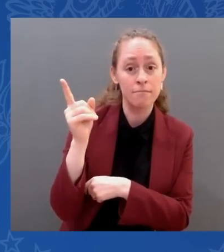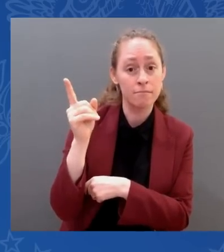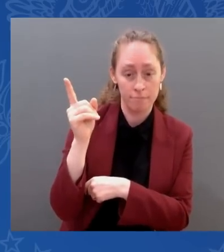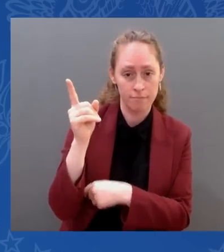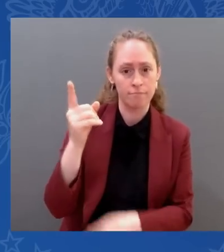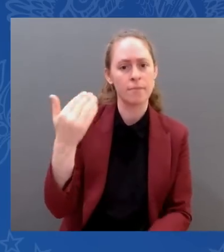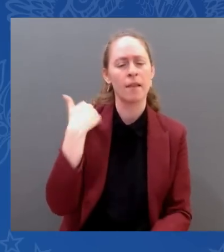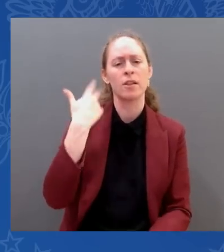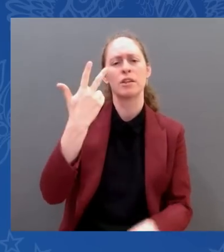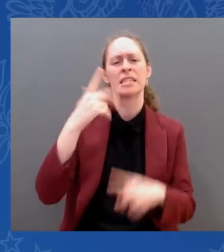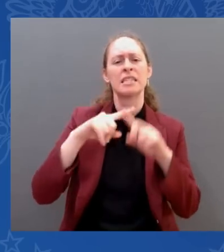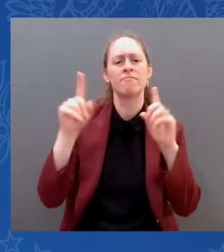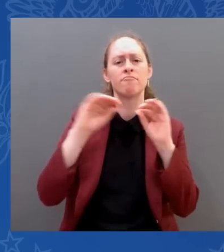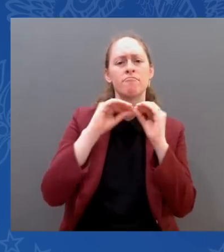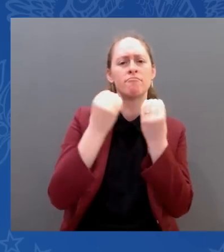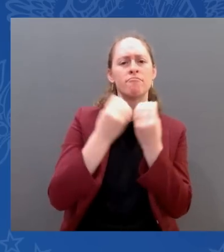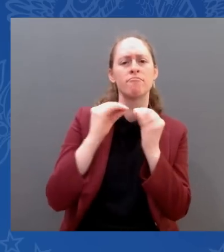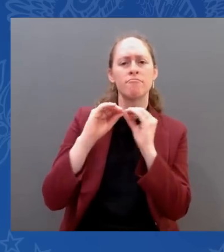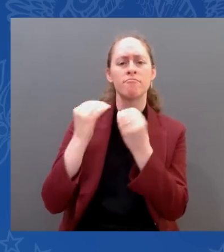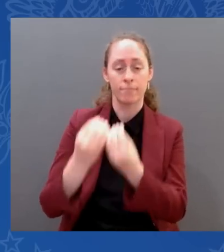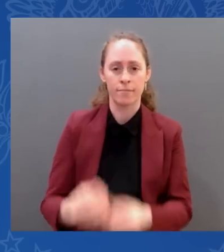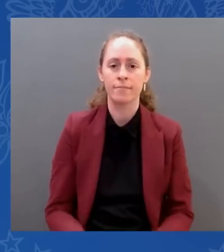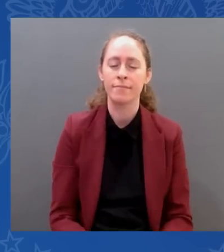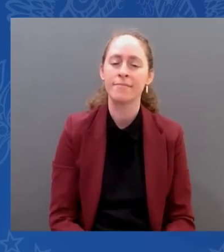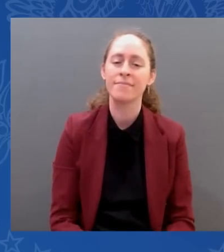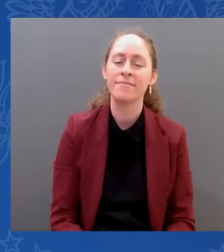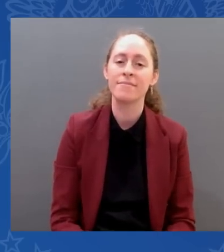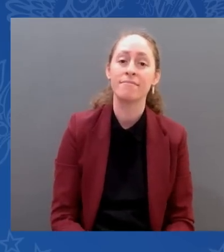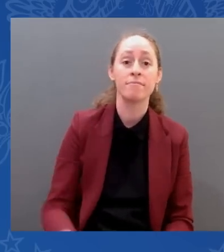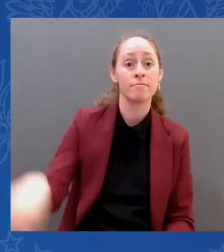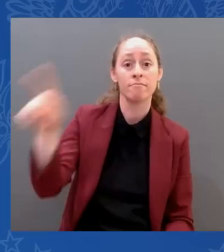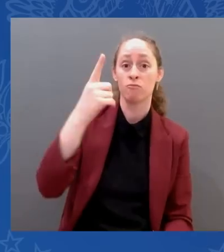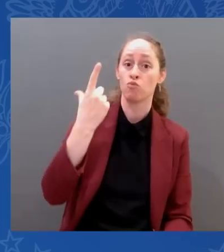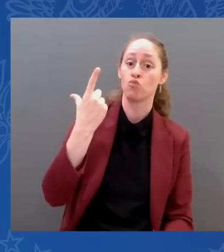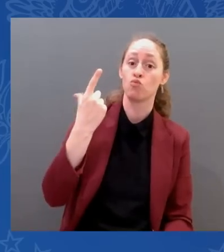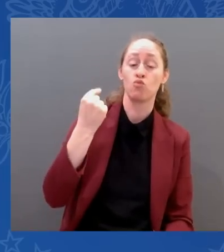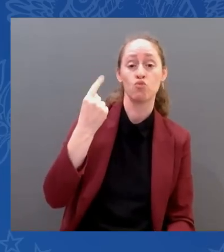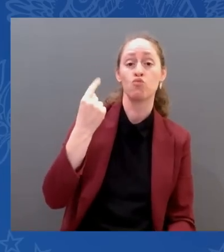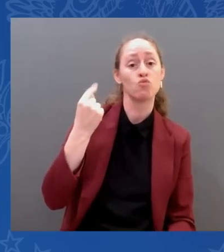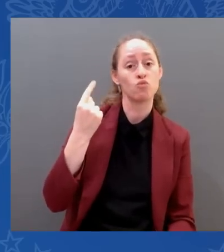as much as 1,000 percent. So everything coming from Asia, they -- they get